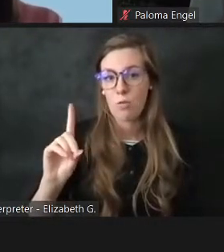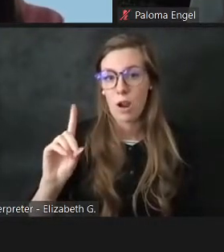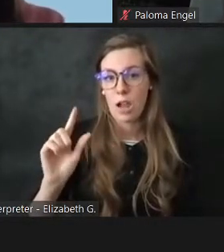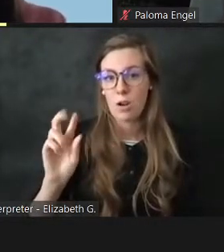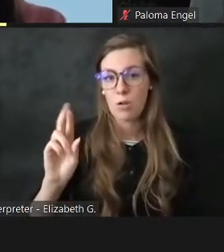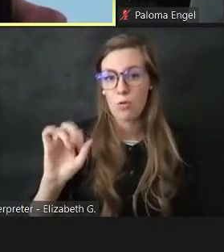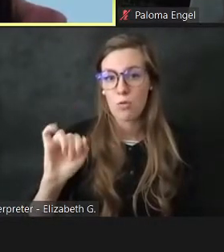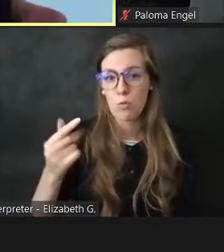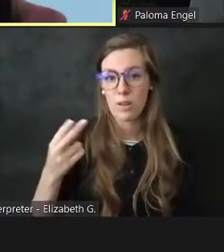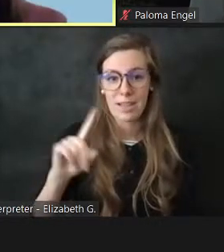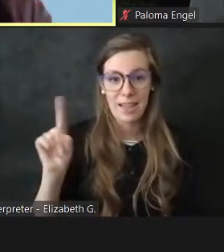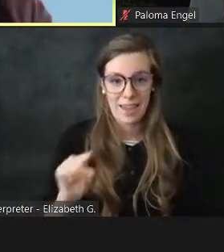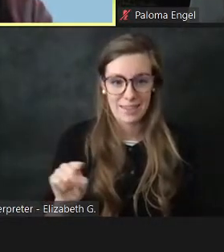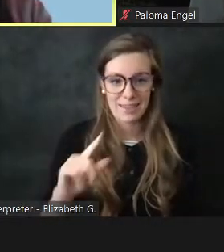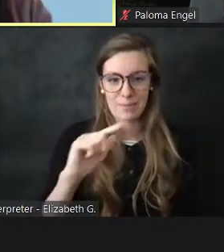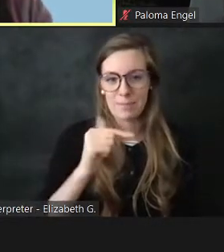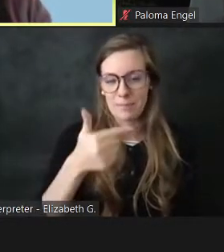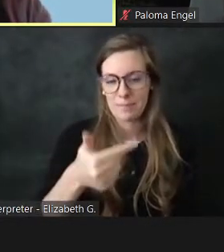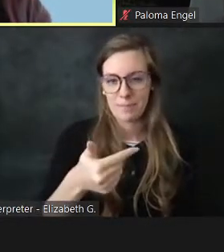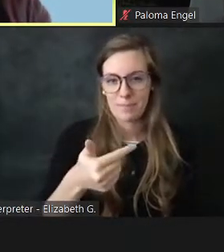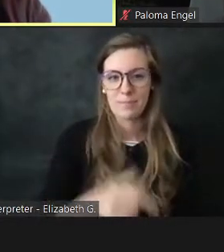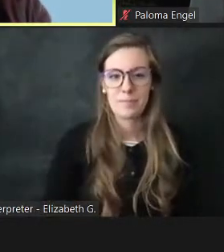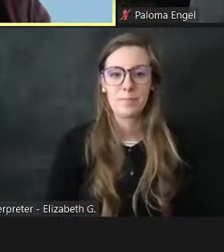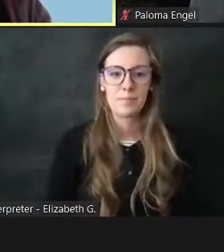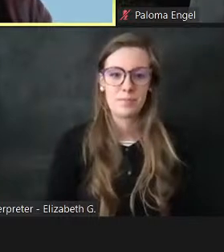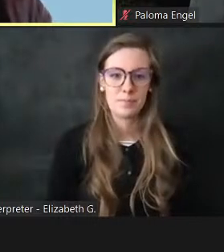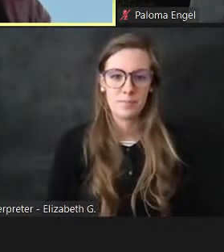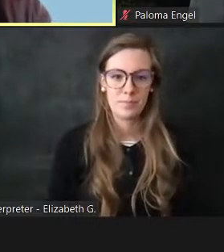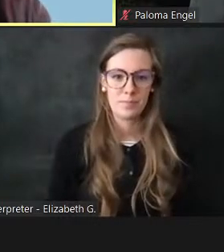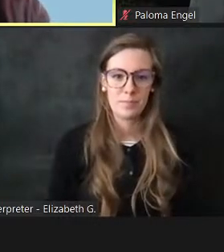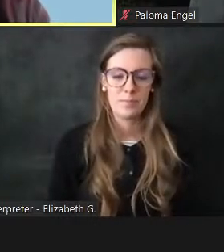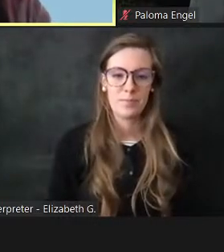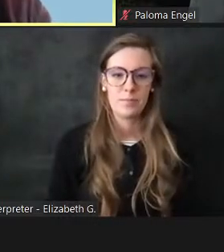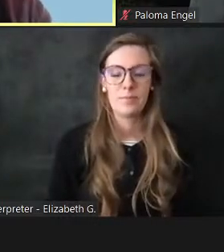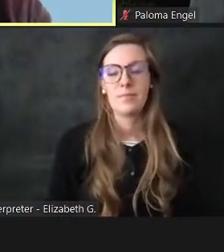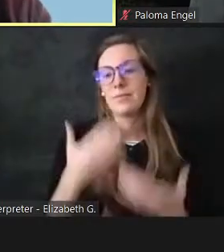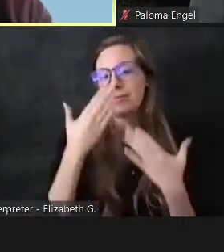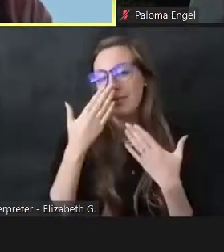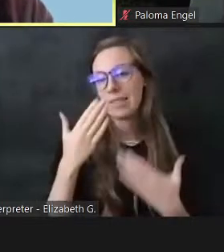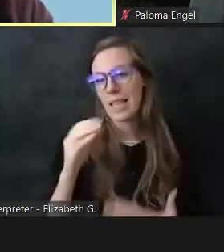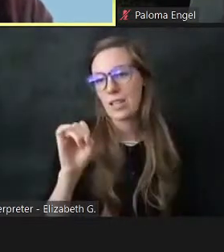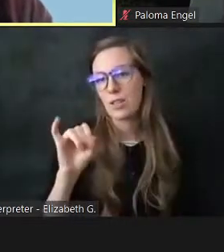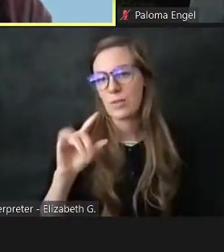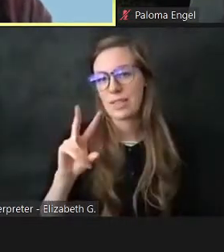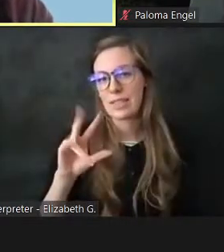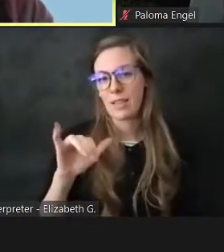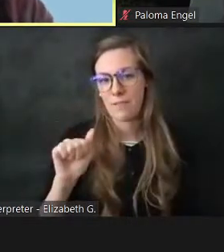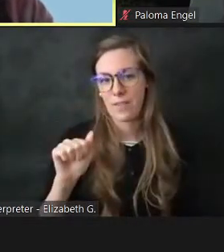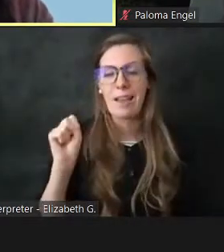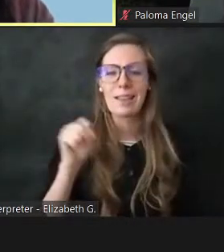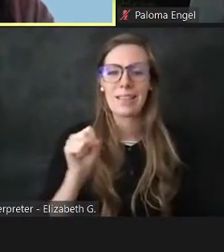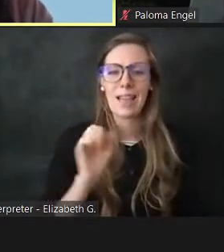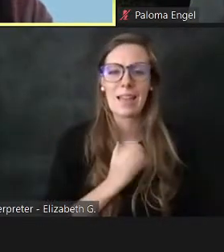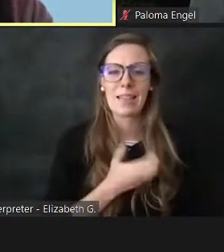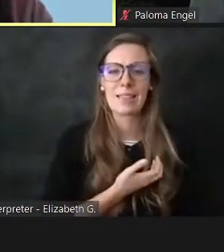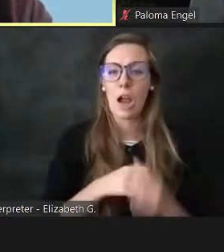Priscilla, thank you, Sylvia. Yes. Our campaign for vaccines is our most